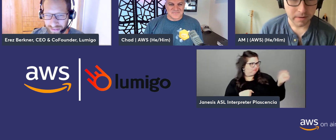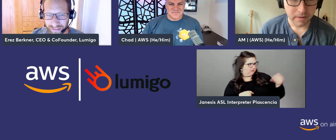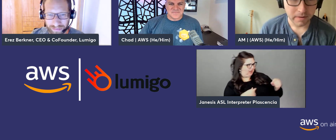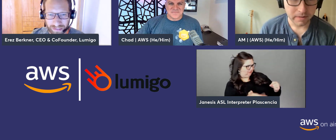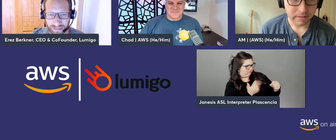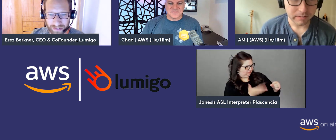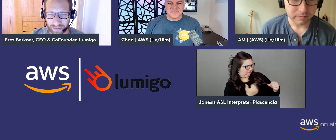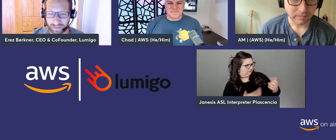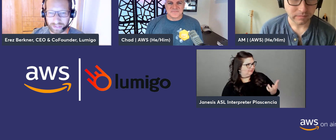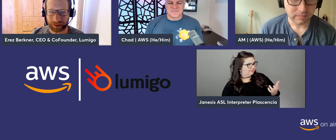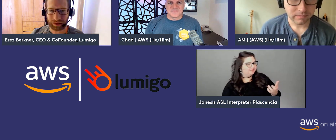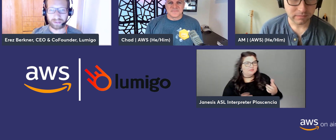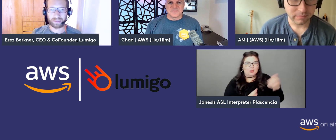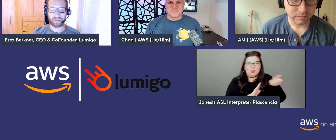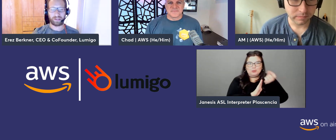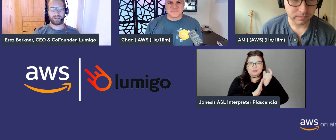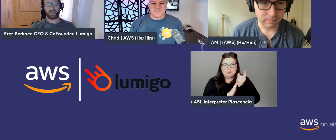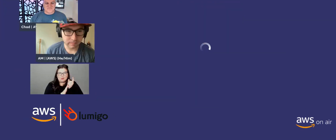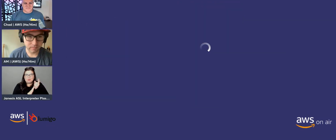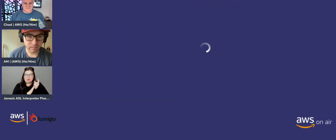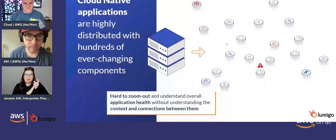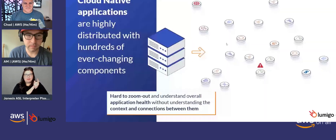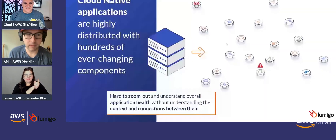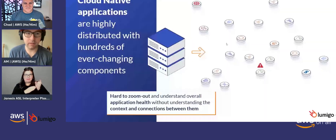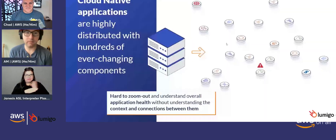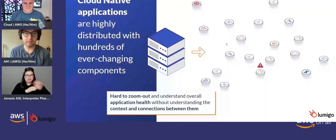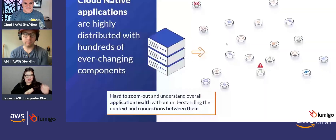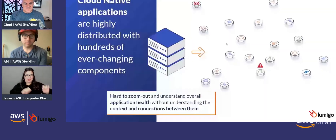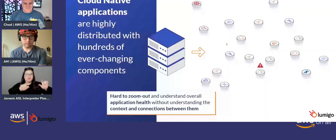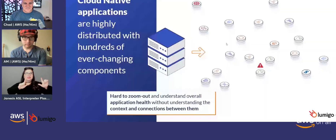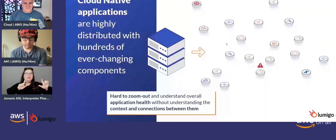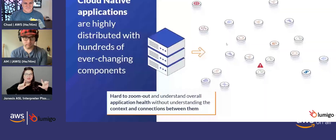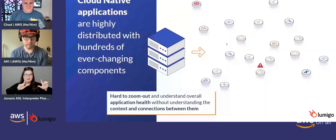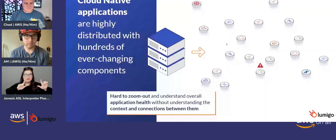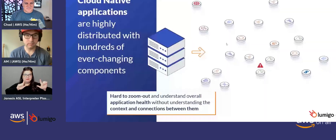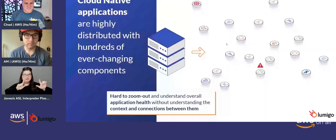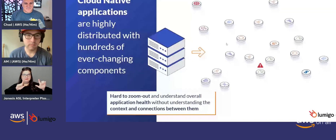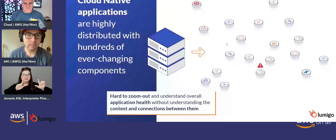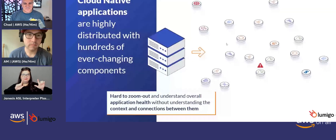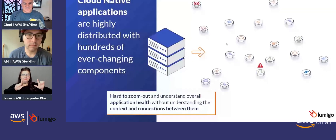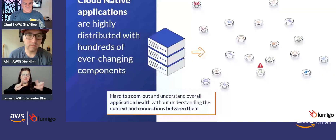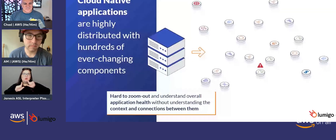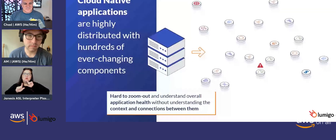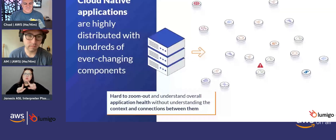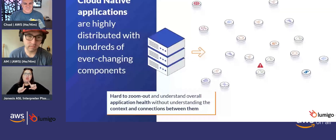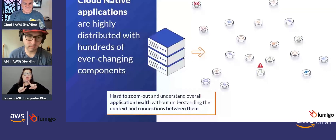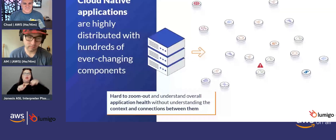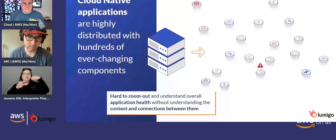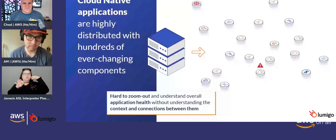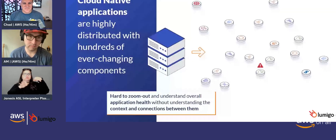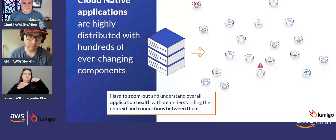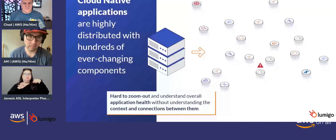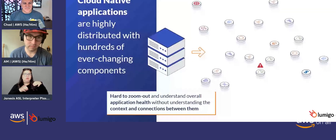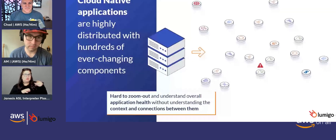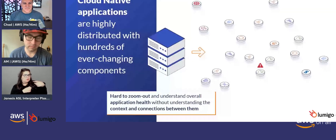Well, let me just share with you this slide, that I think really captures what you talked about.